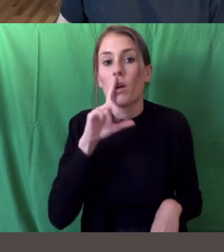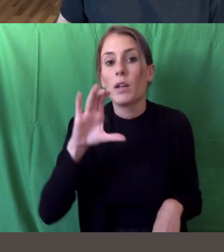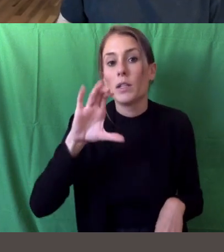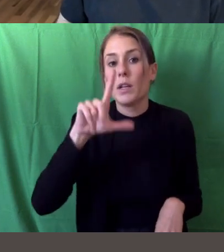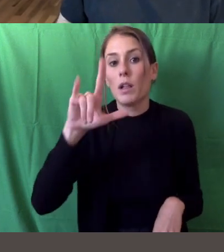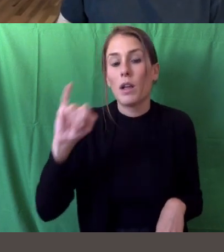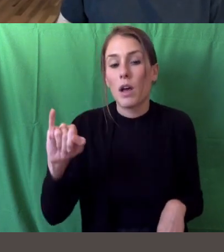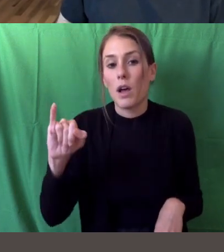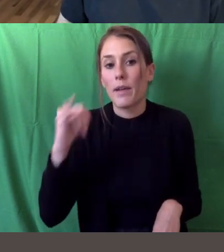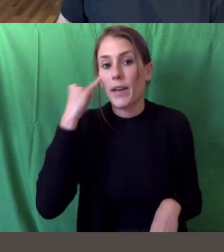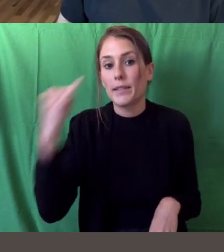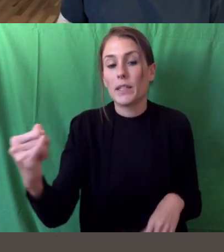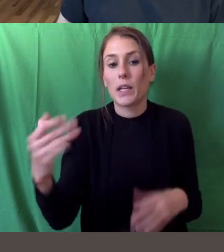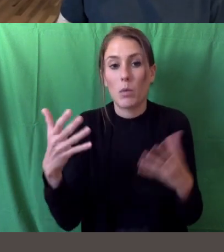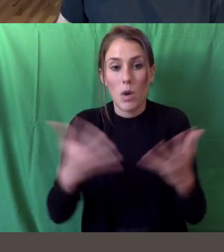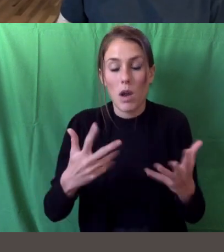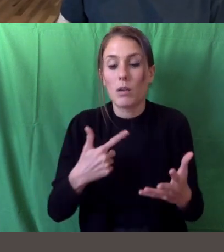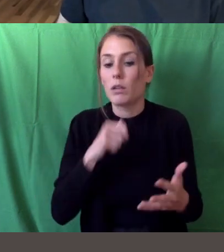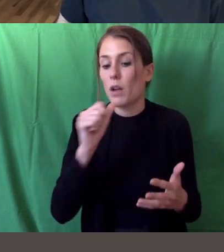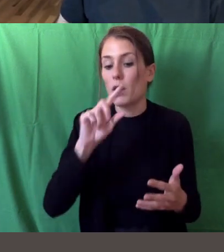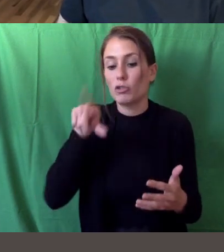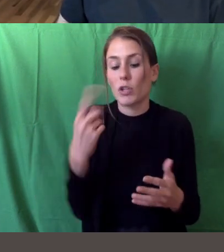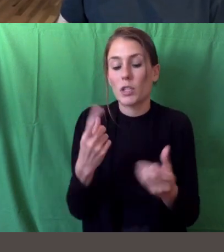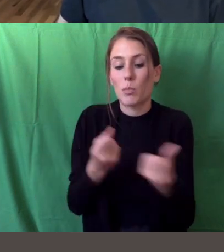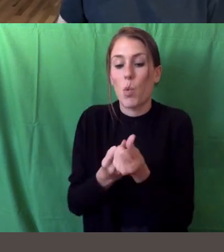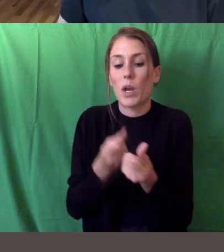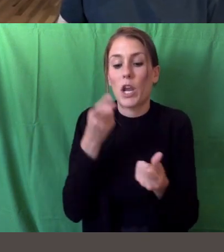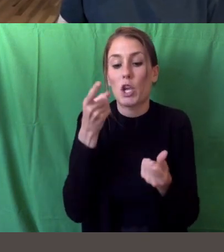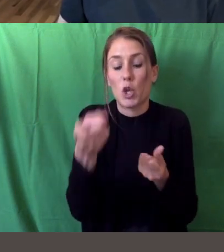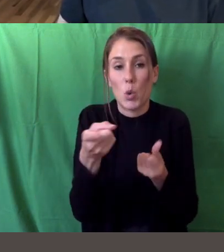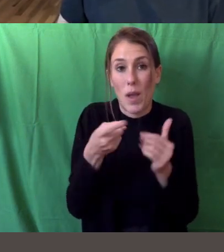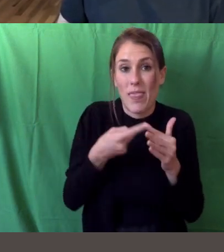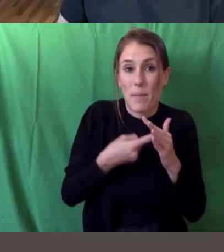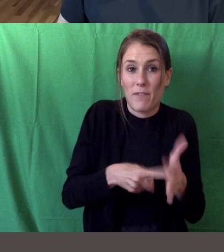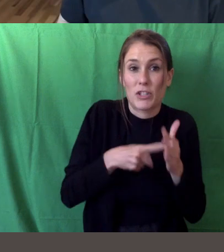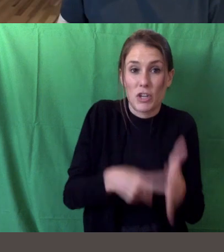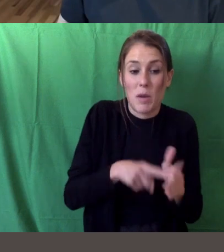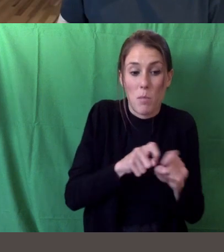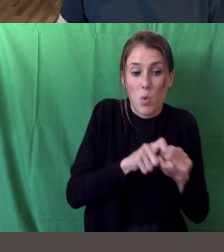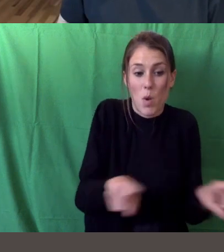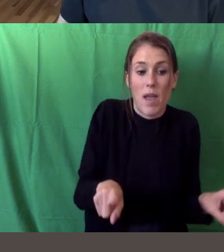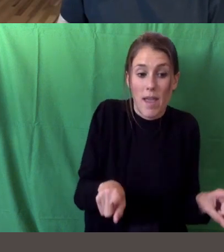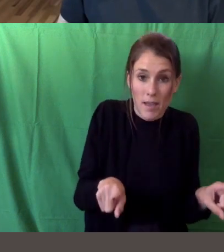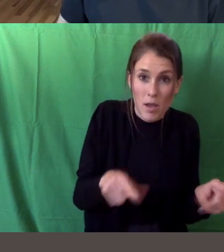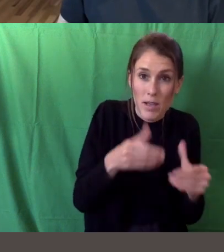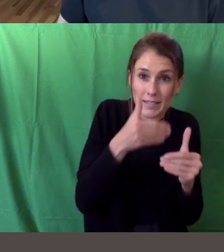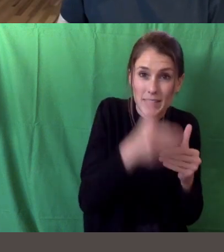And with the CLI, the idea is that we're not just supporting you in that provisioning infrastructure and deploying phase in your development lifecycle,